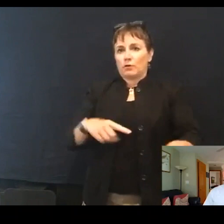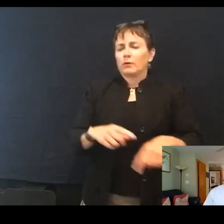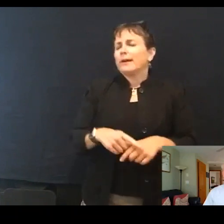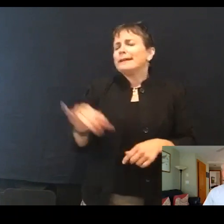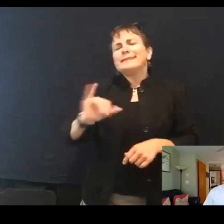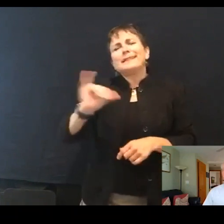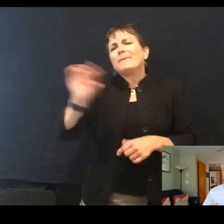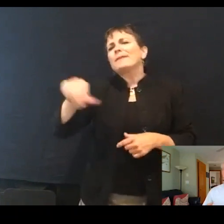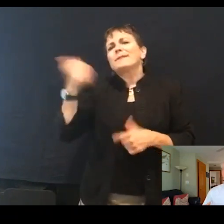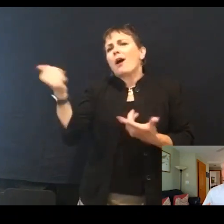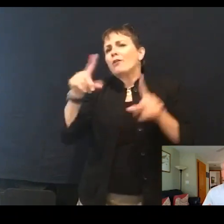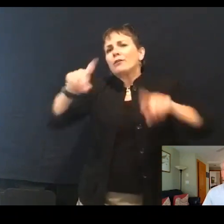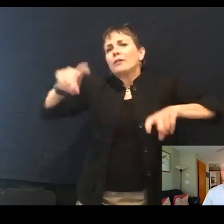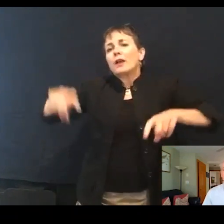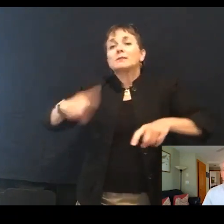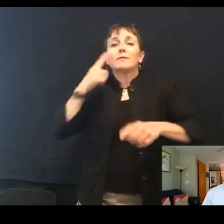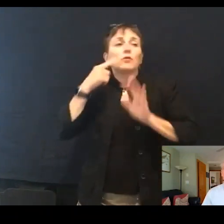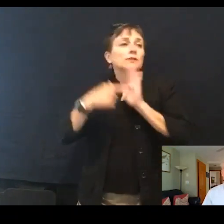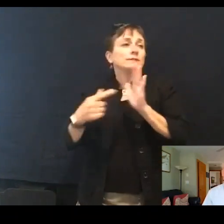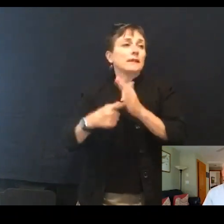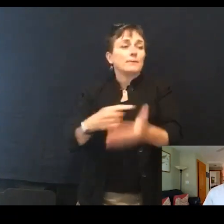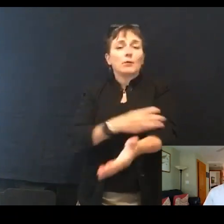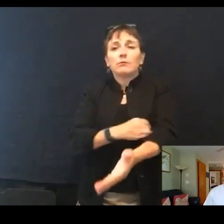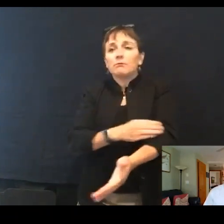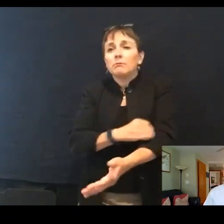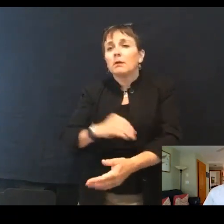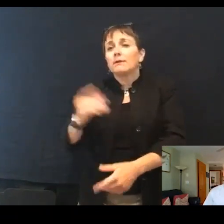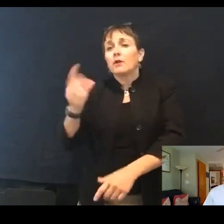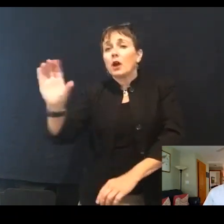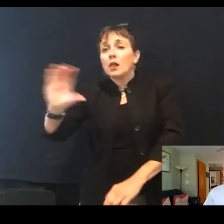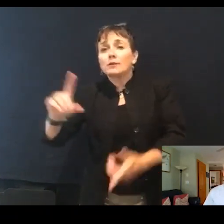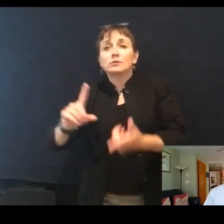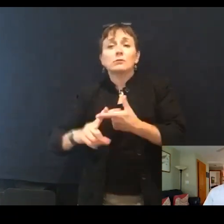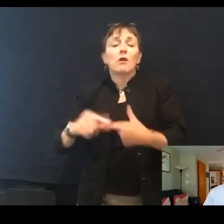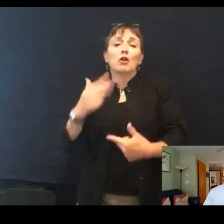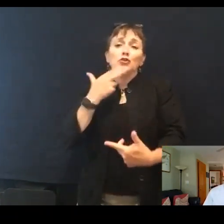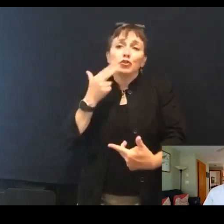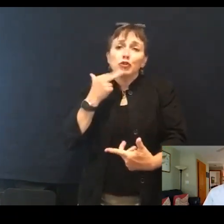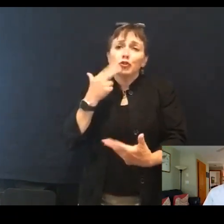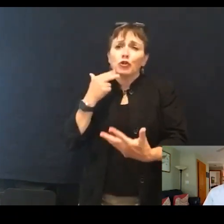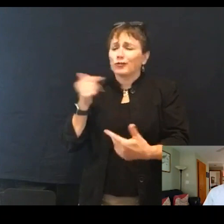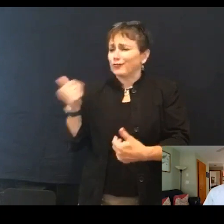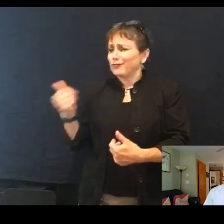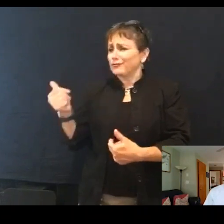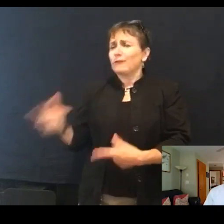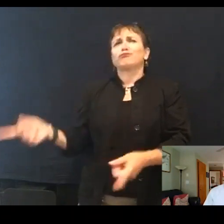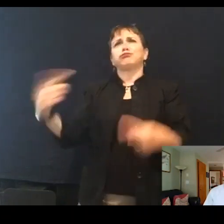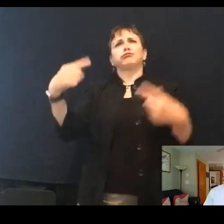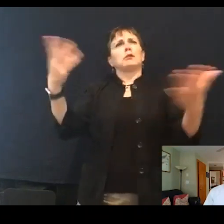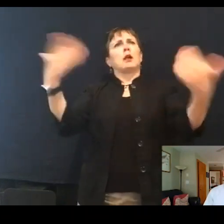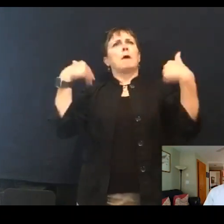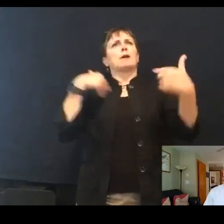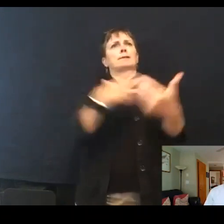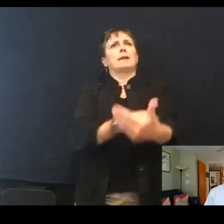Just as you can't order a cholesterol test or a glucose test, you cannot order this test either.